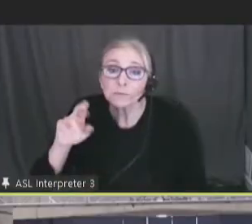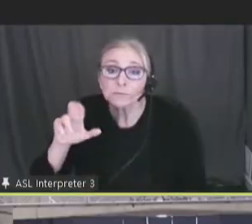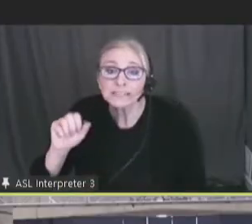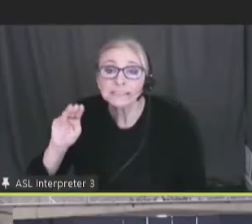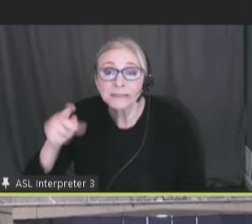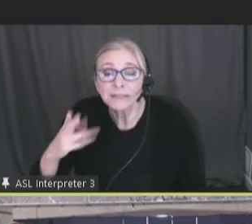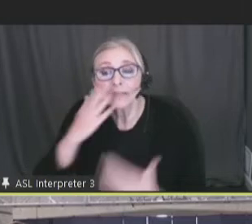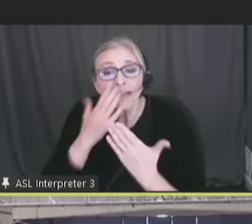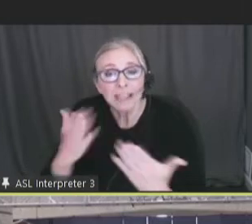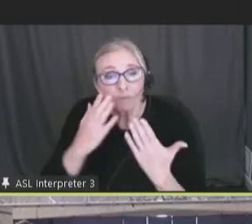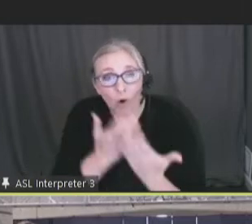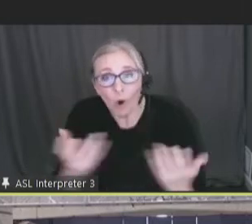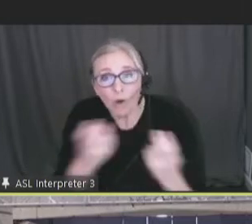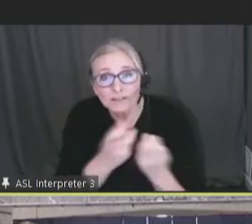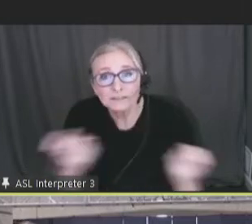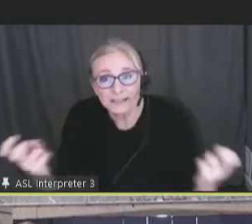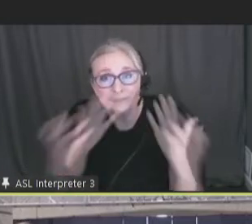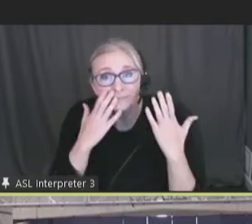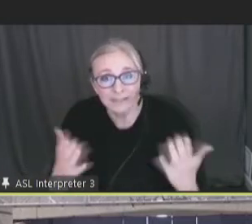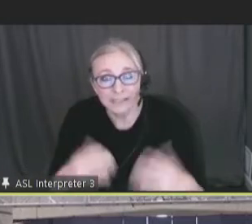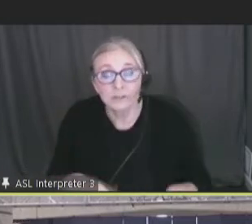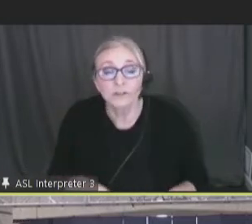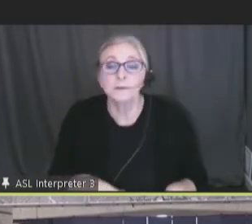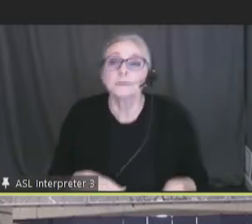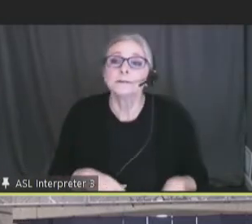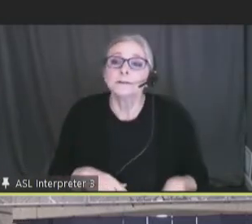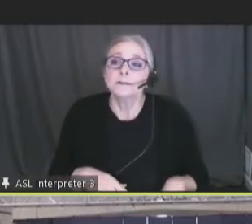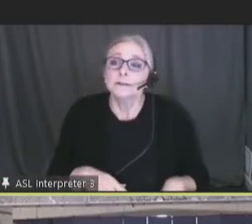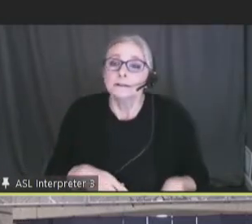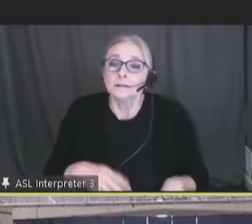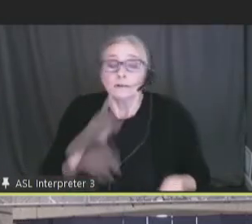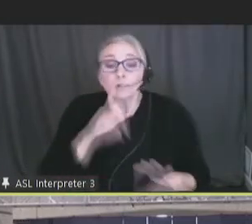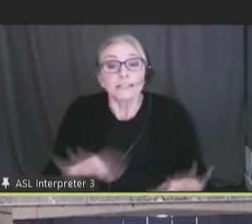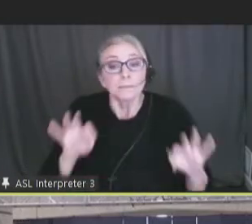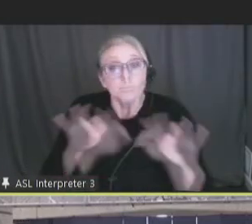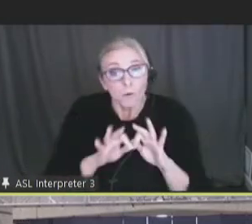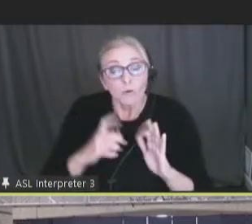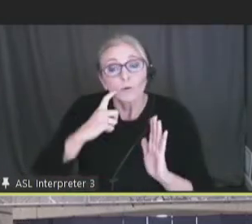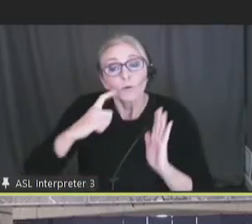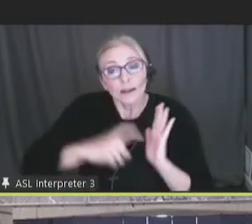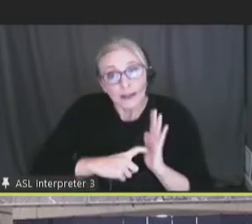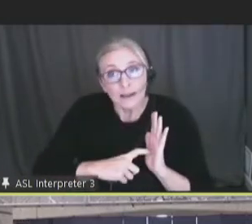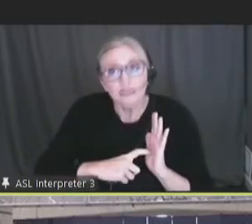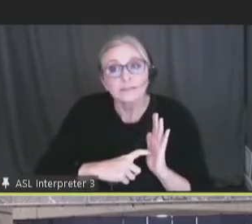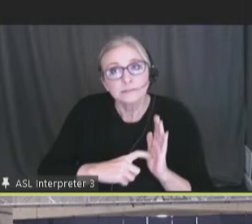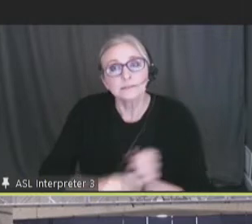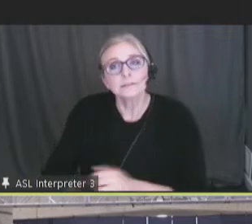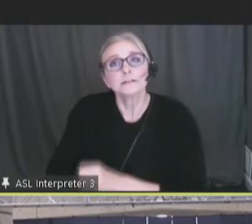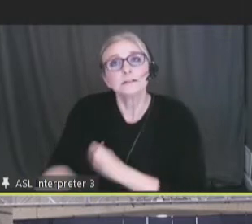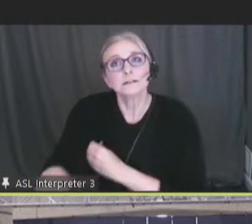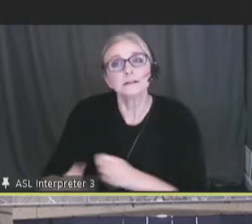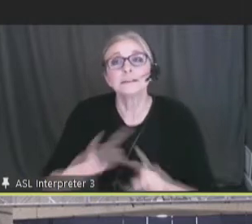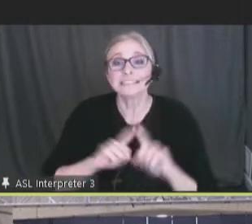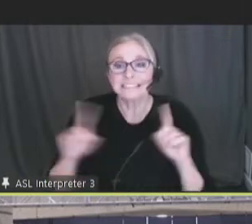this panel. You know, I think it's important for us to recognize the different aspects